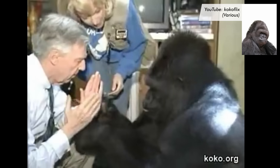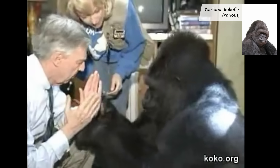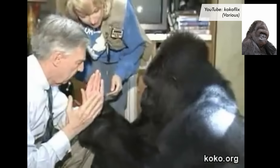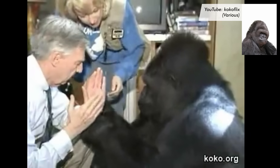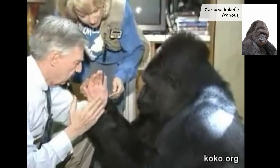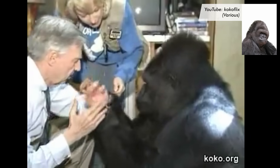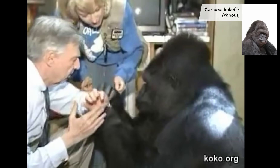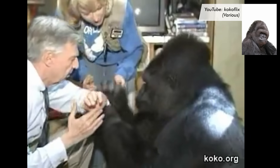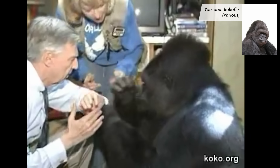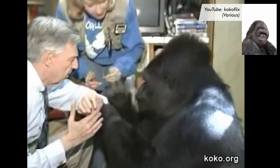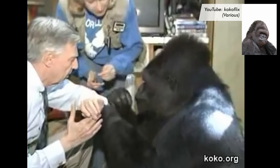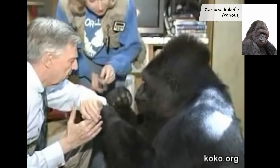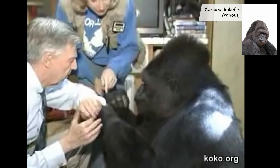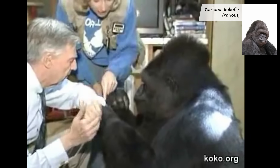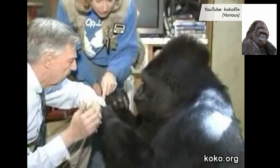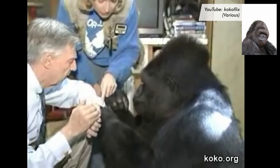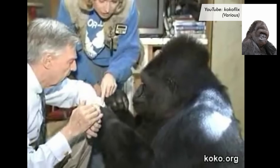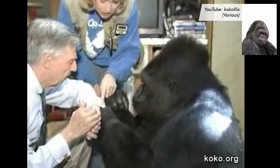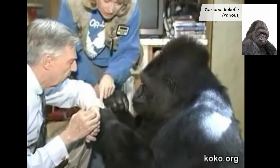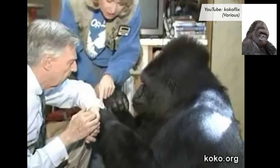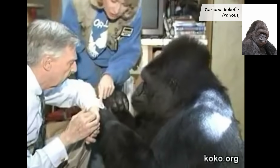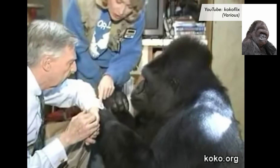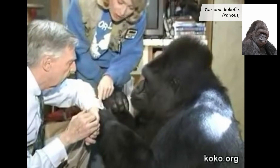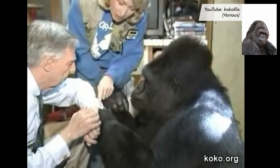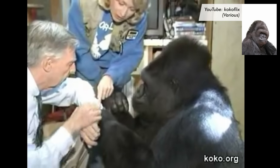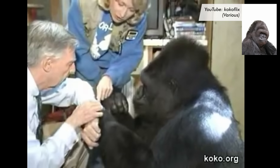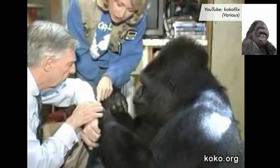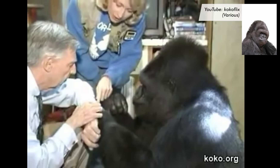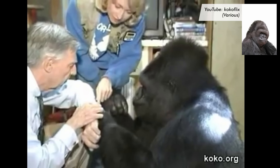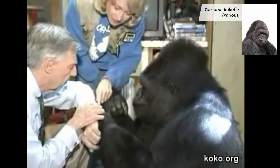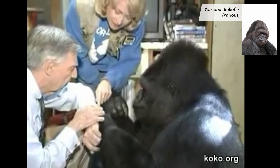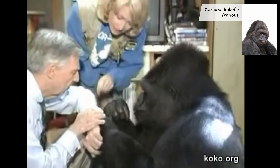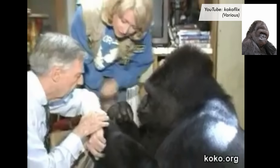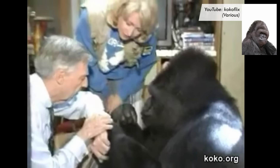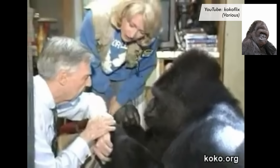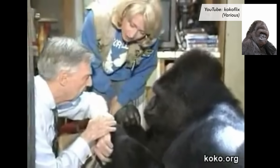What That -- flower. She's asking you about your Cufflink. Is that a flower?